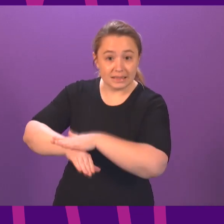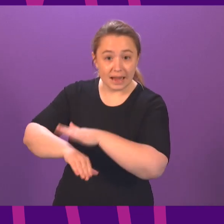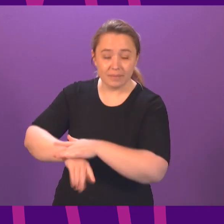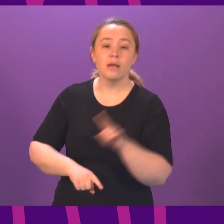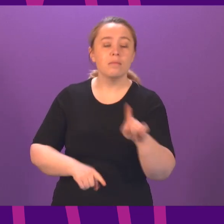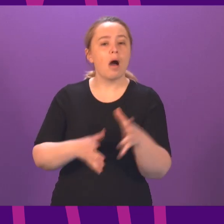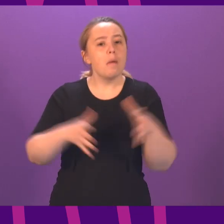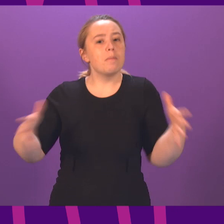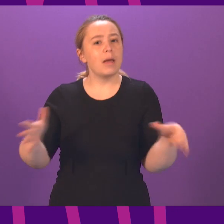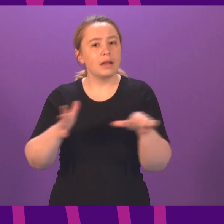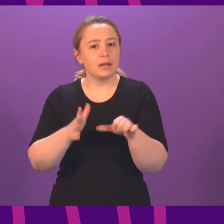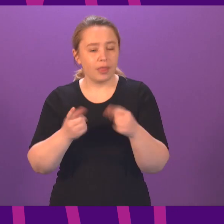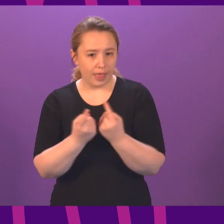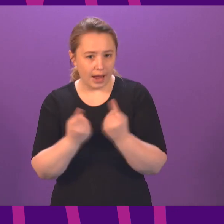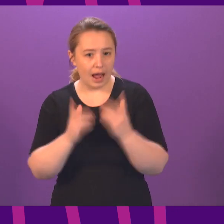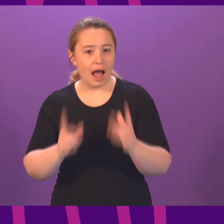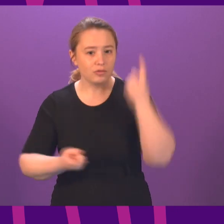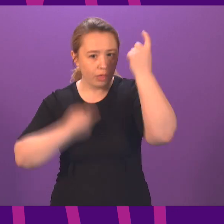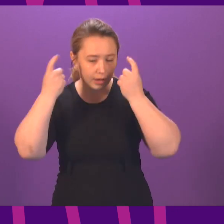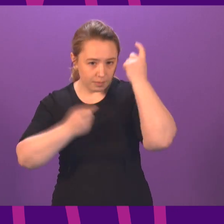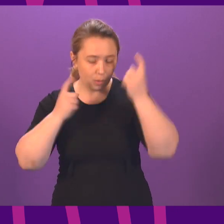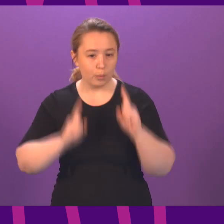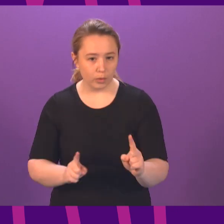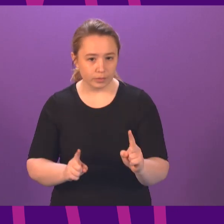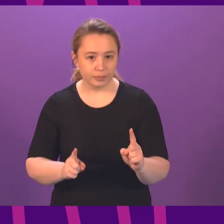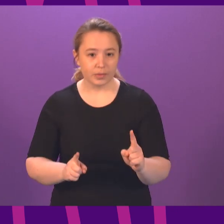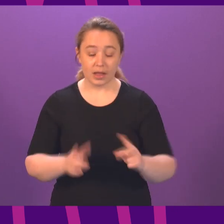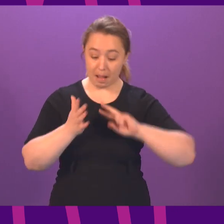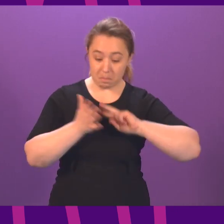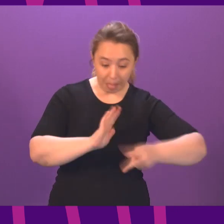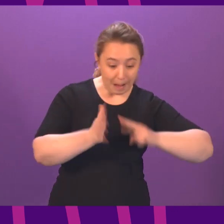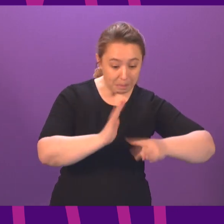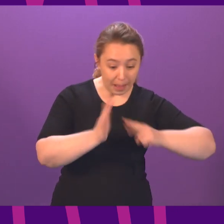that we have to reflect on is the fact that not enough of our planning and preparedness